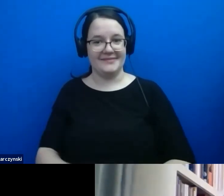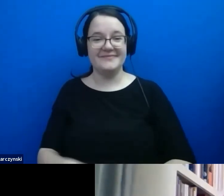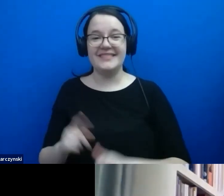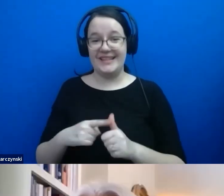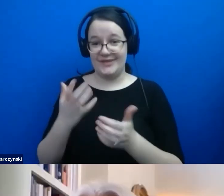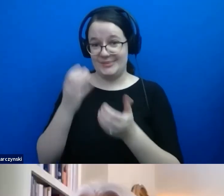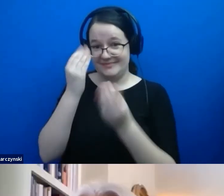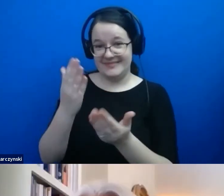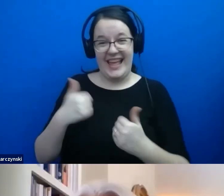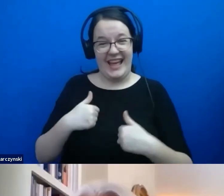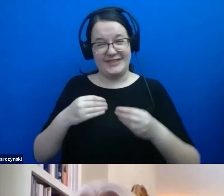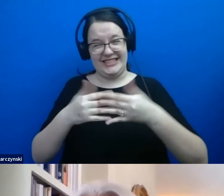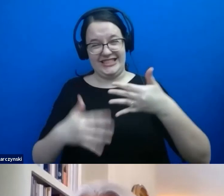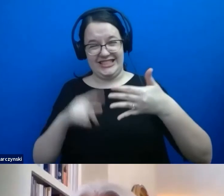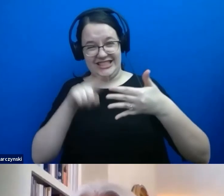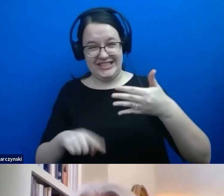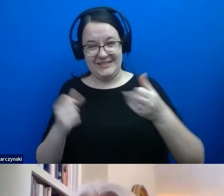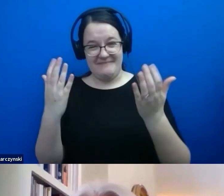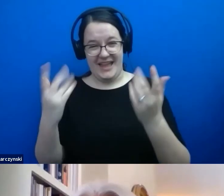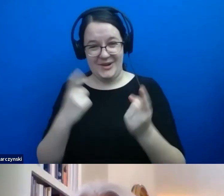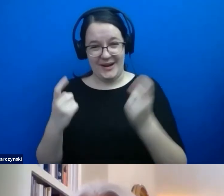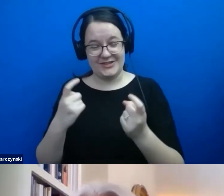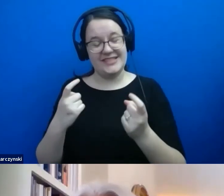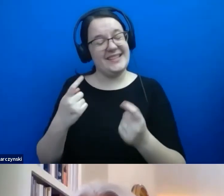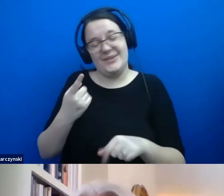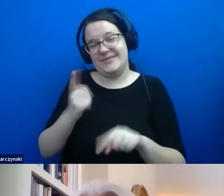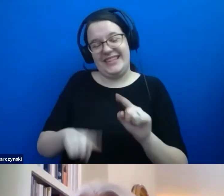we're not going to be able to get to all of them so i apologize in advance i'm going to try to